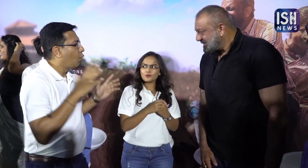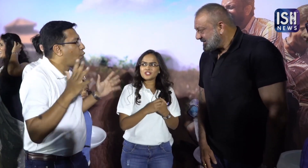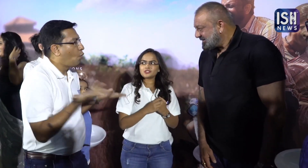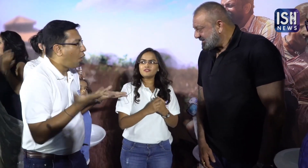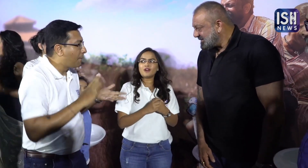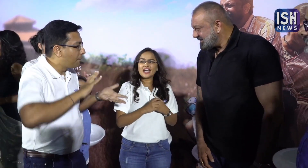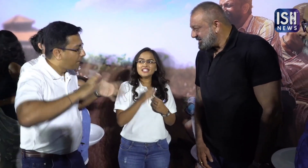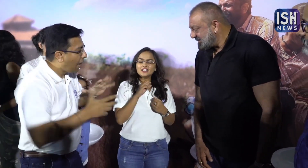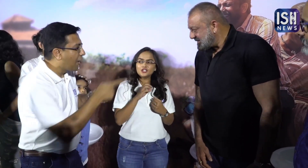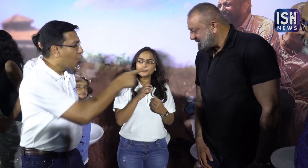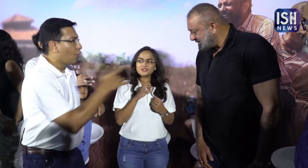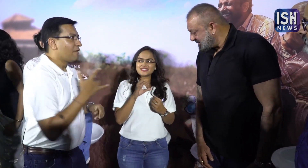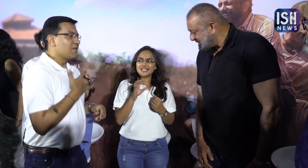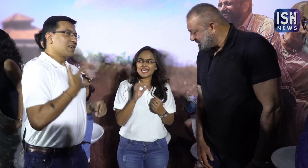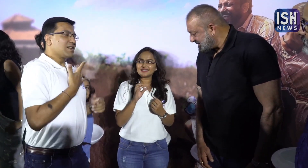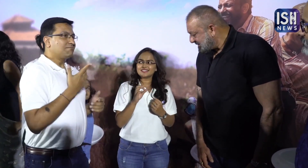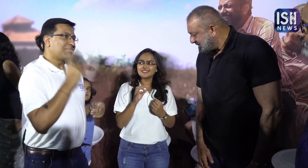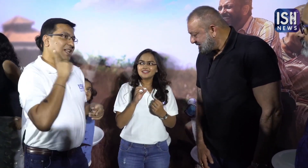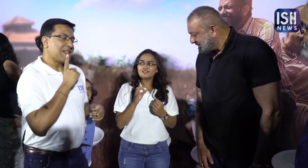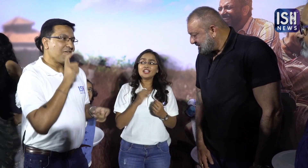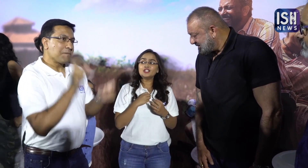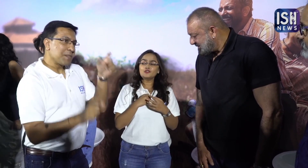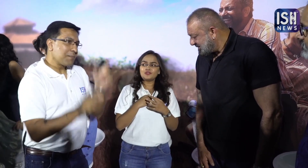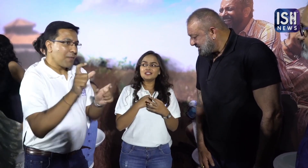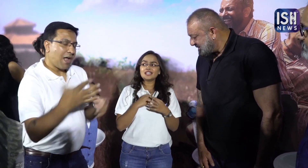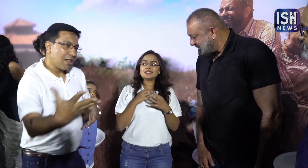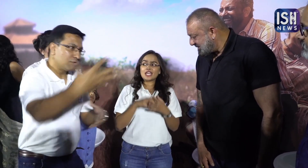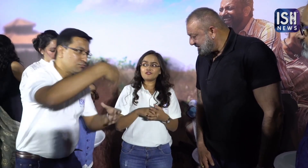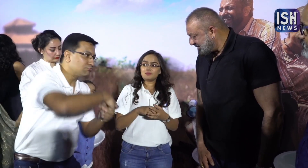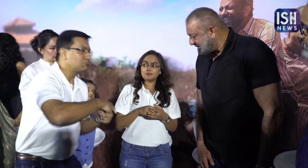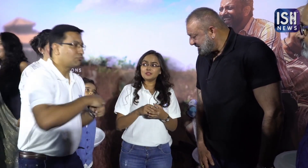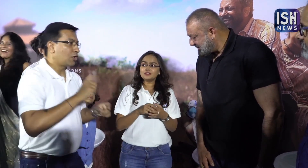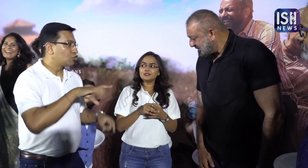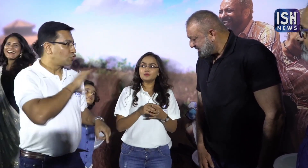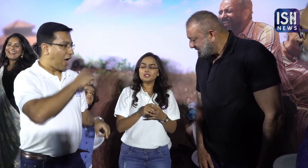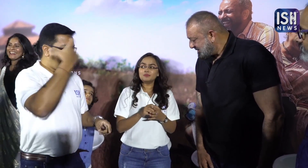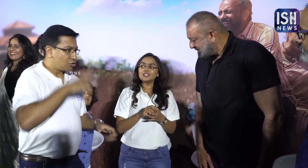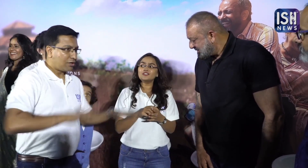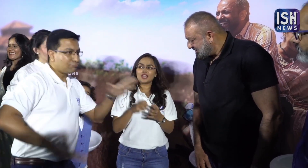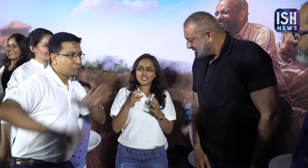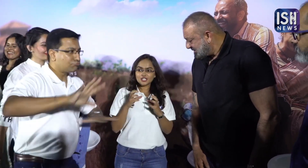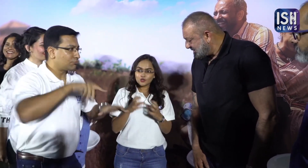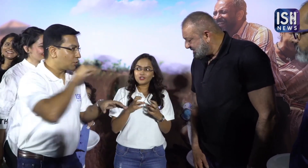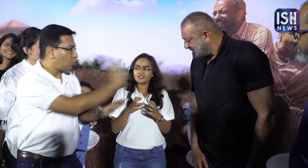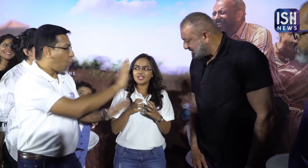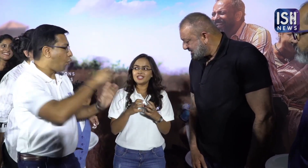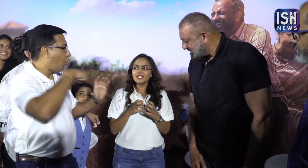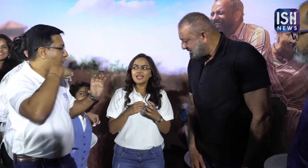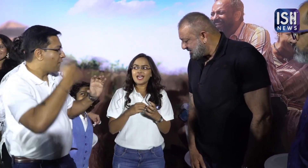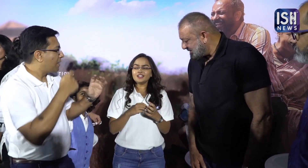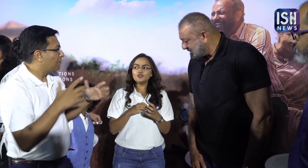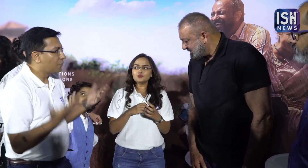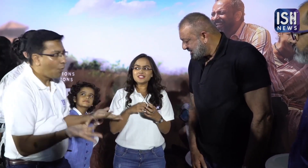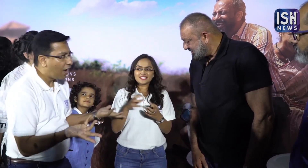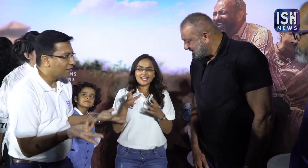What made you like you should involve Deaf actors in your film?